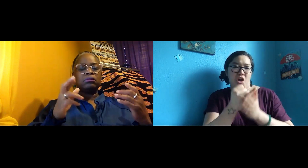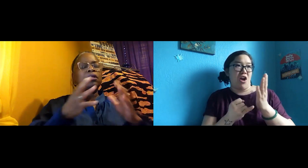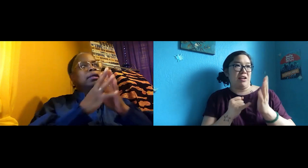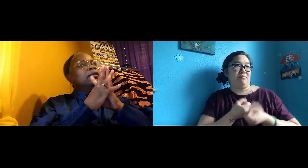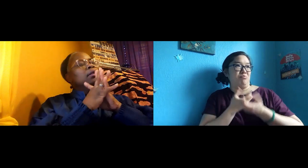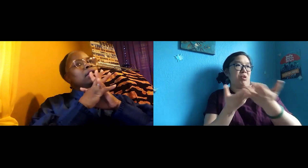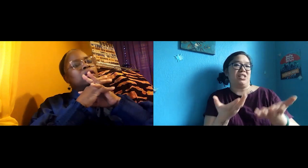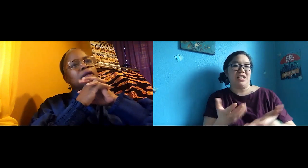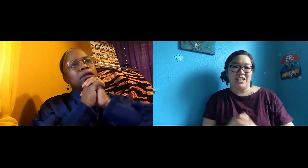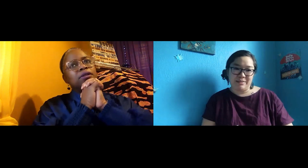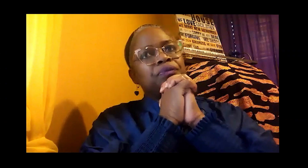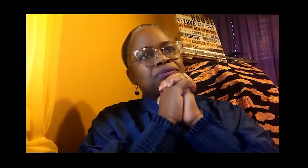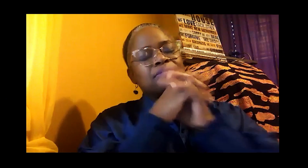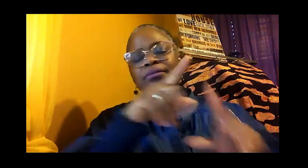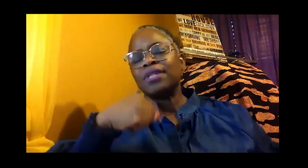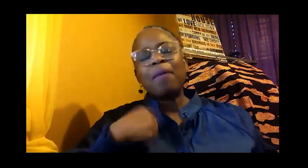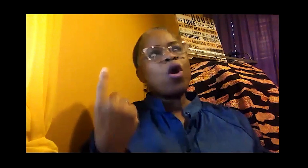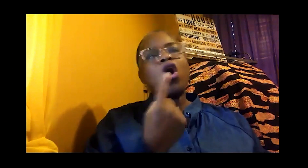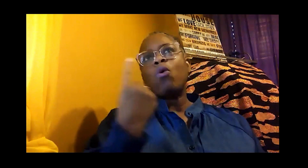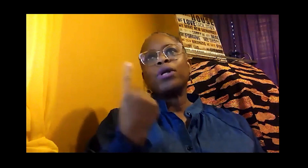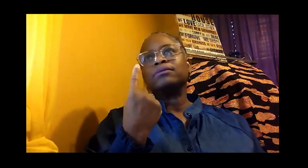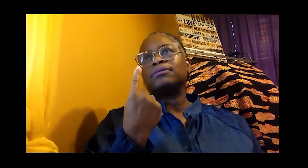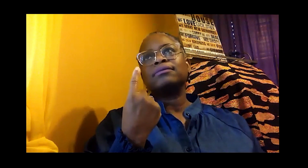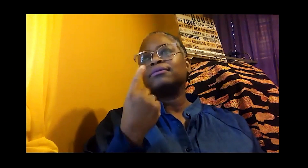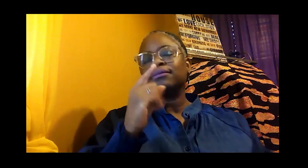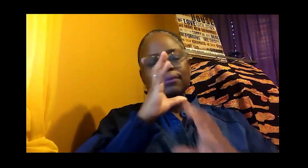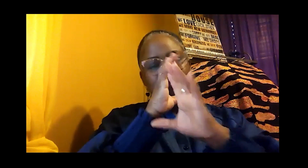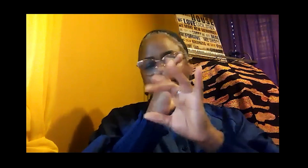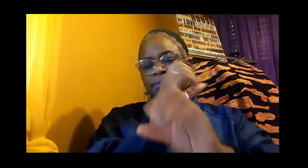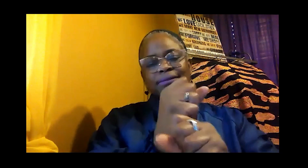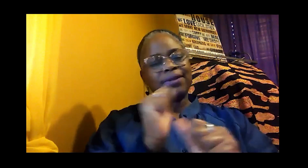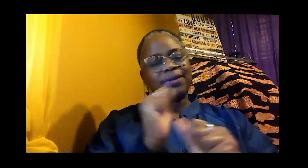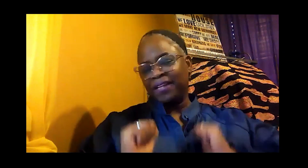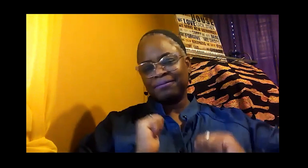Are you referring to VOCA? No. Or just in general, your artistic expression. I have always